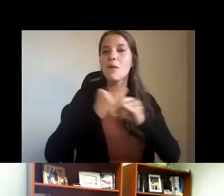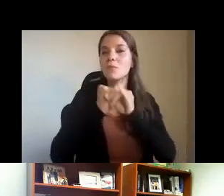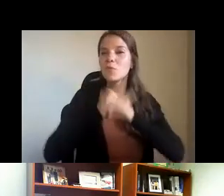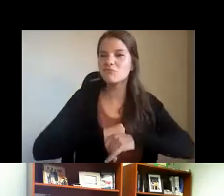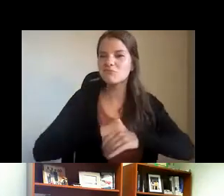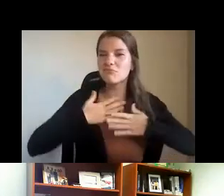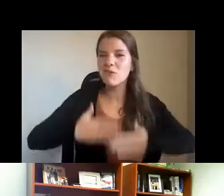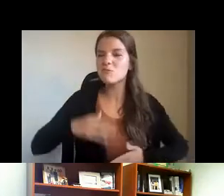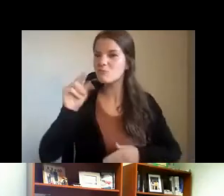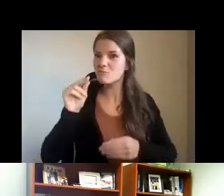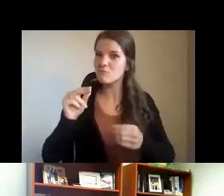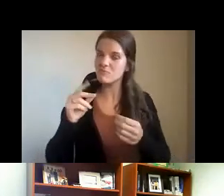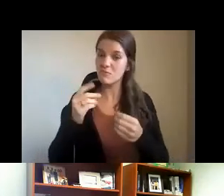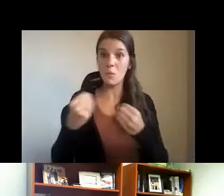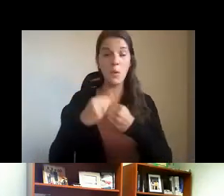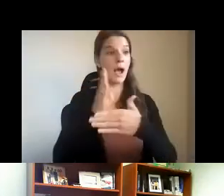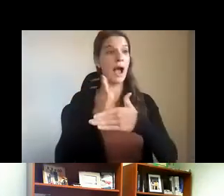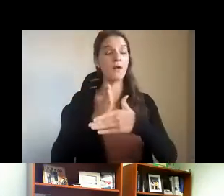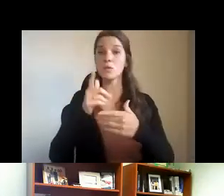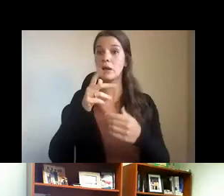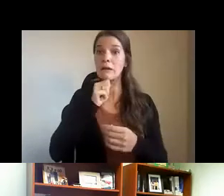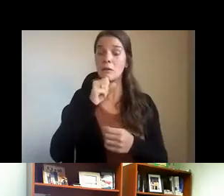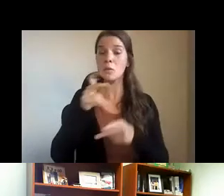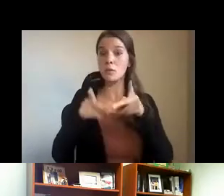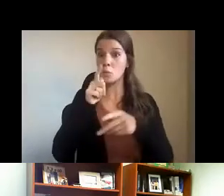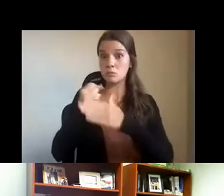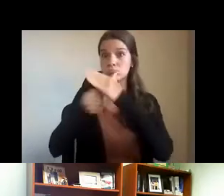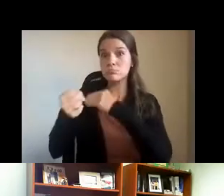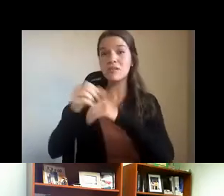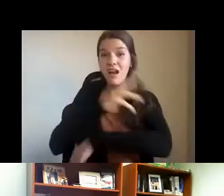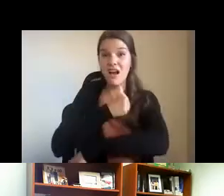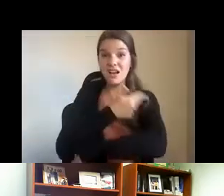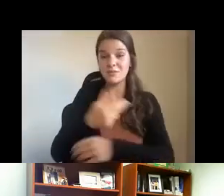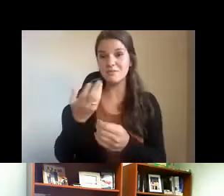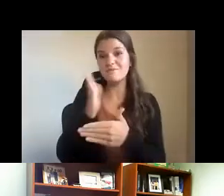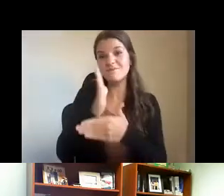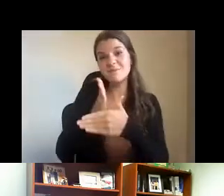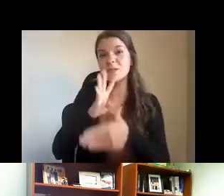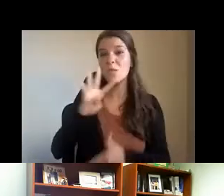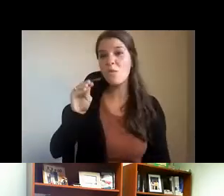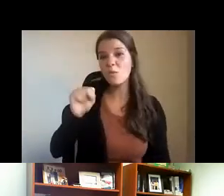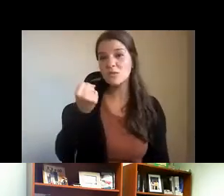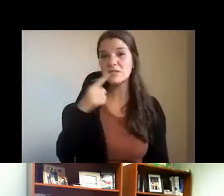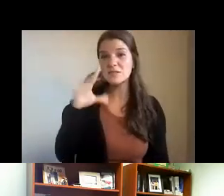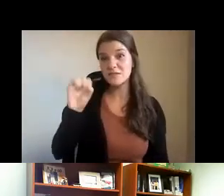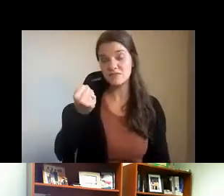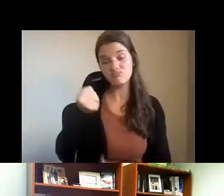people being hospitalized with COVID is closer to mid 40s and early 50s. In a recent study